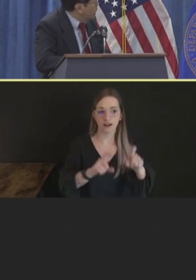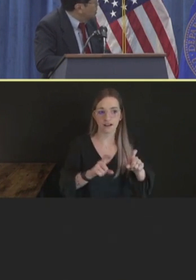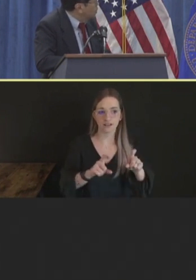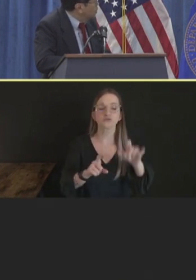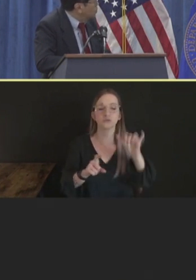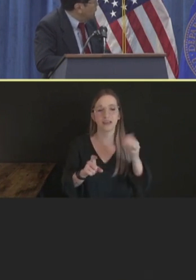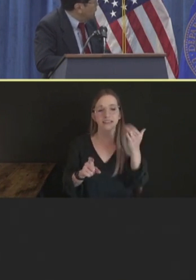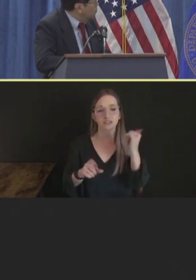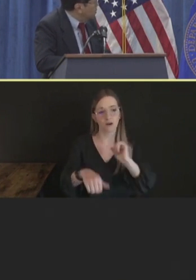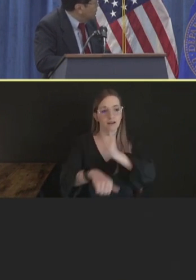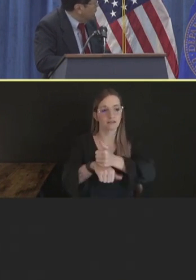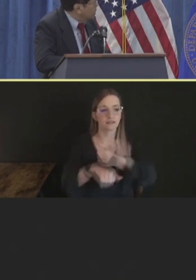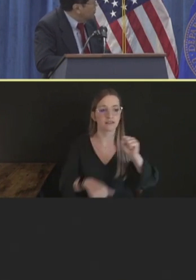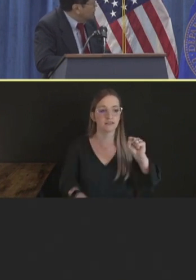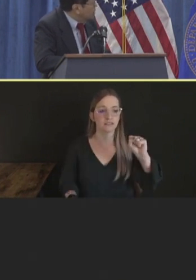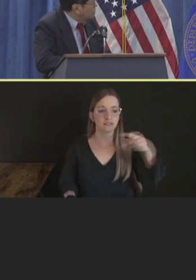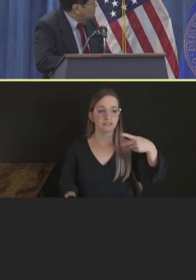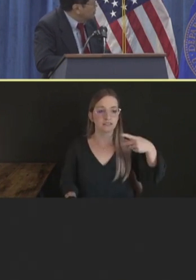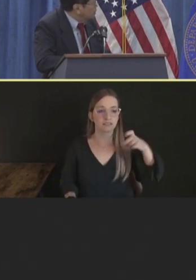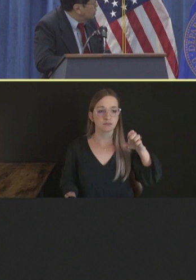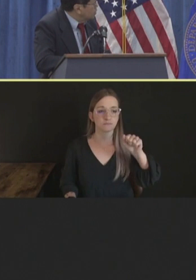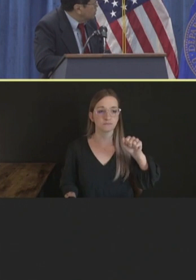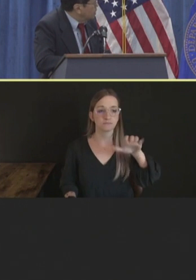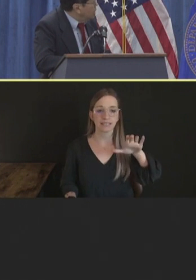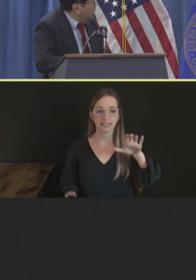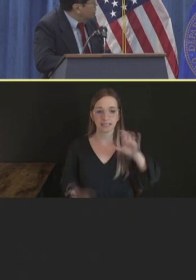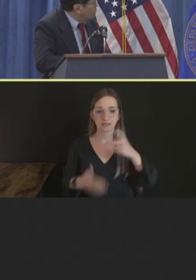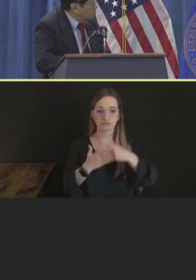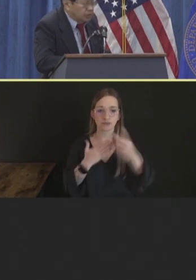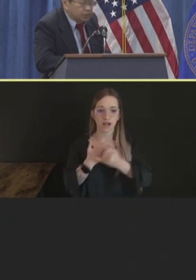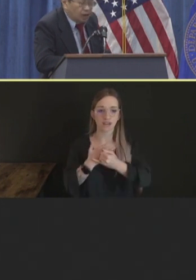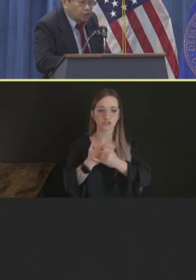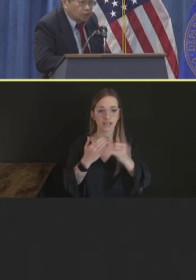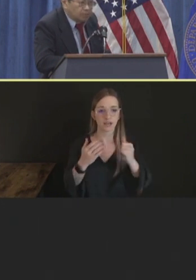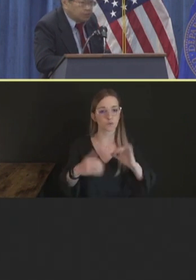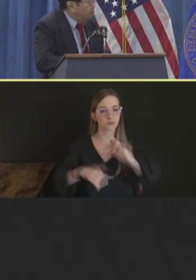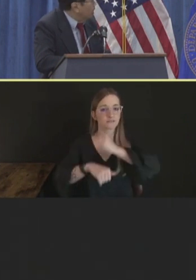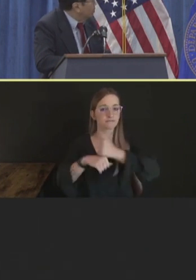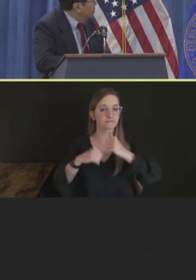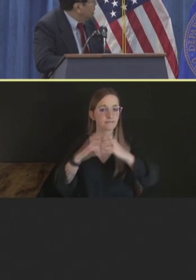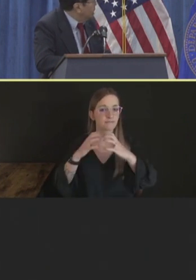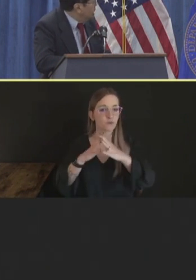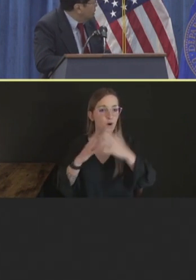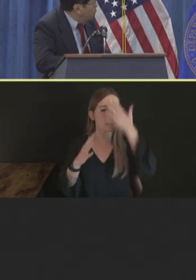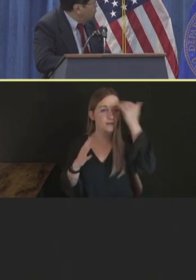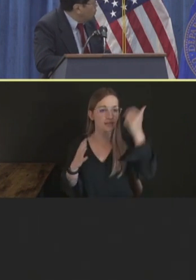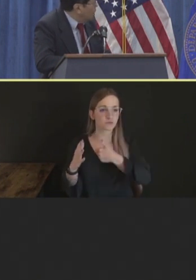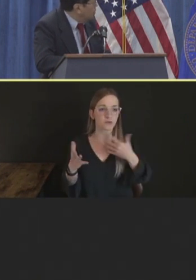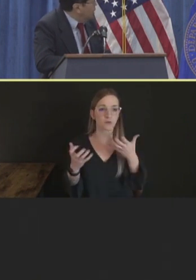to enhance vaccine safety assessment across the entire CEPI development program.